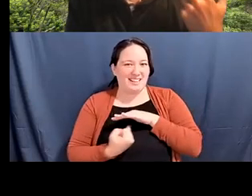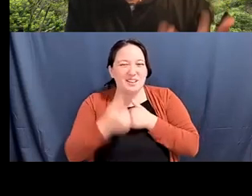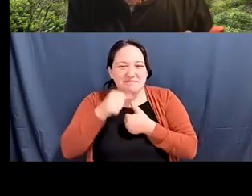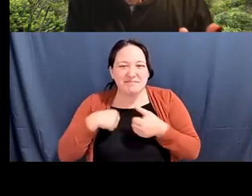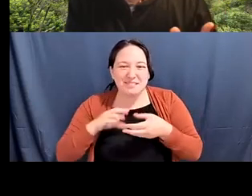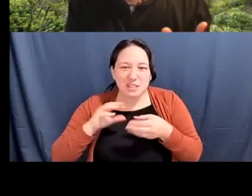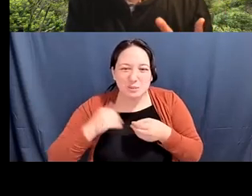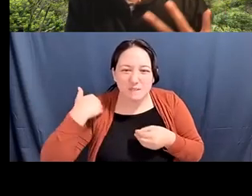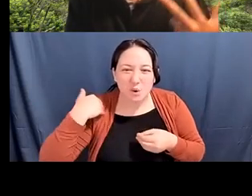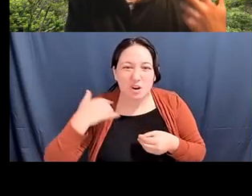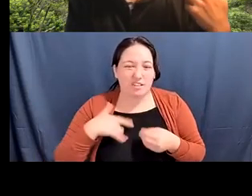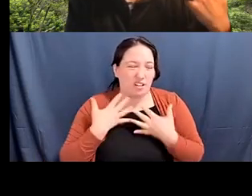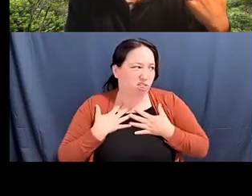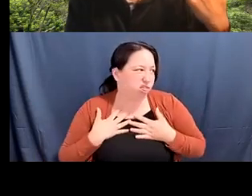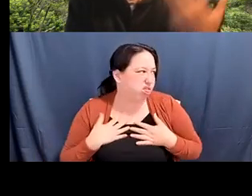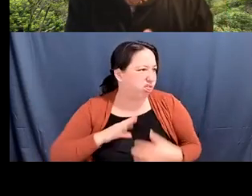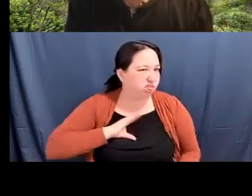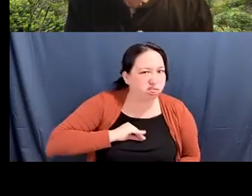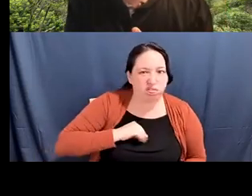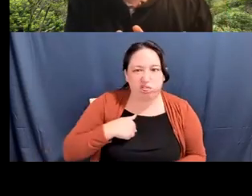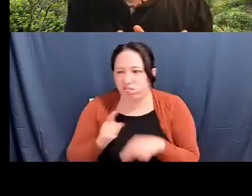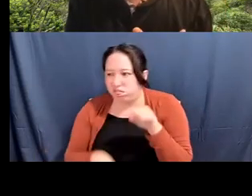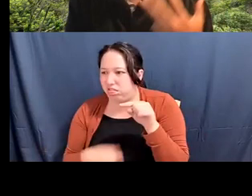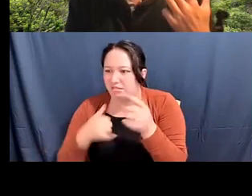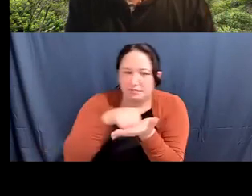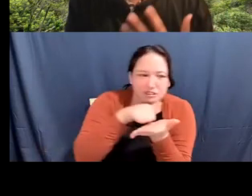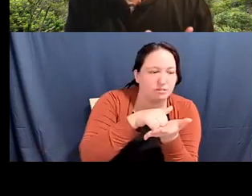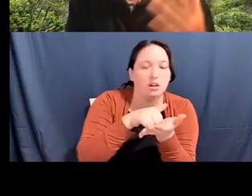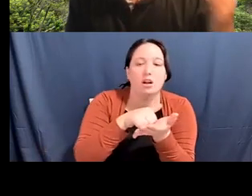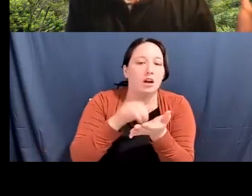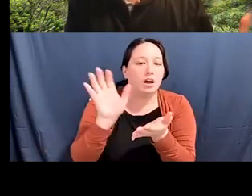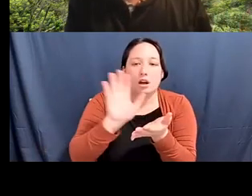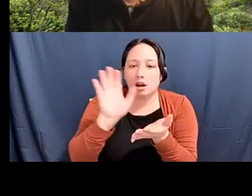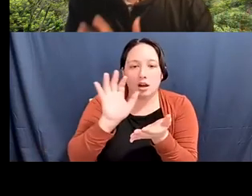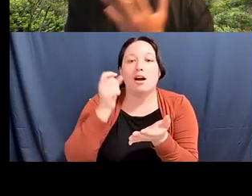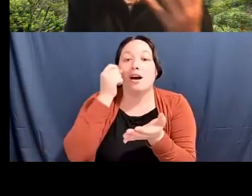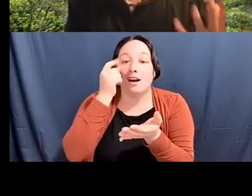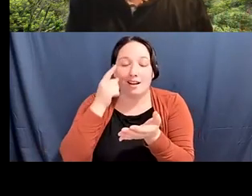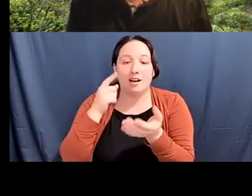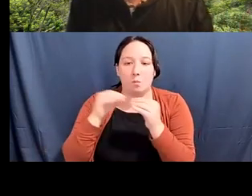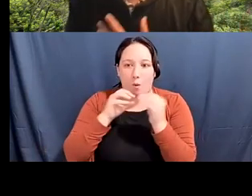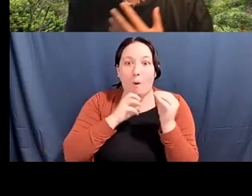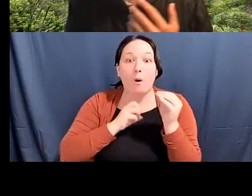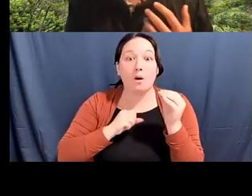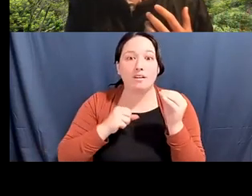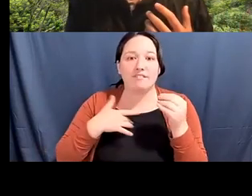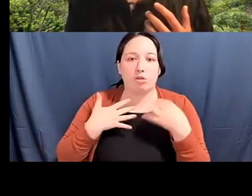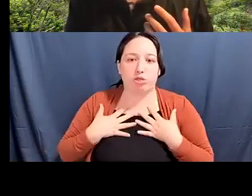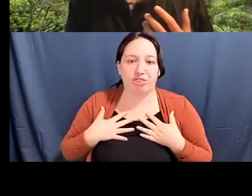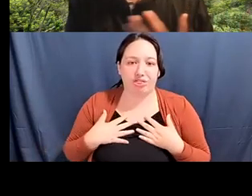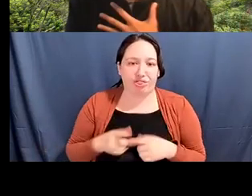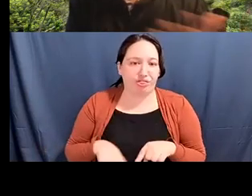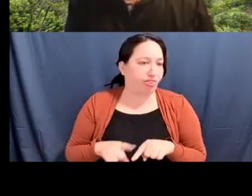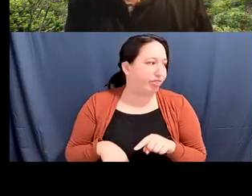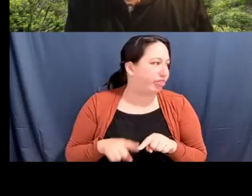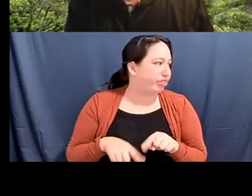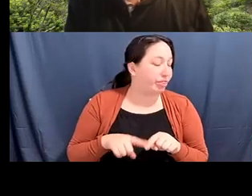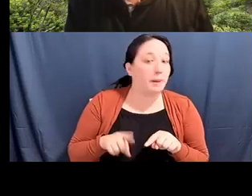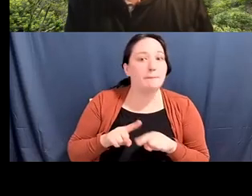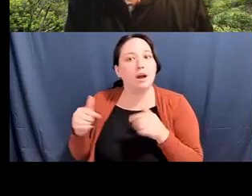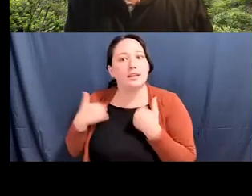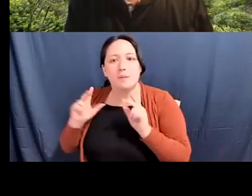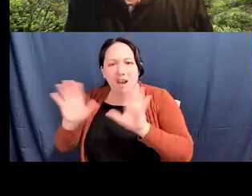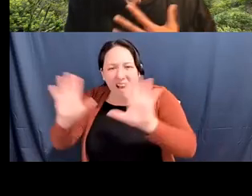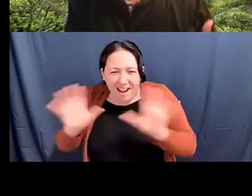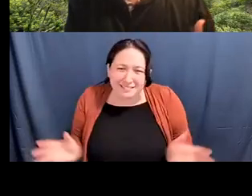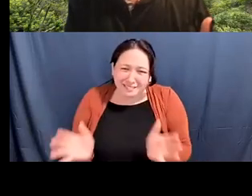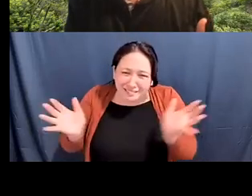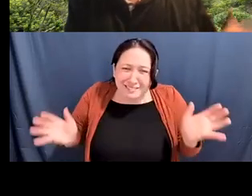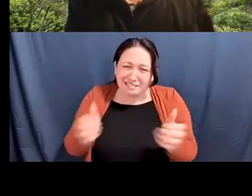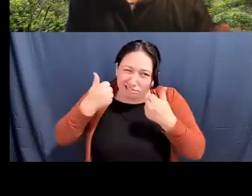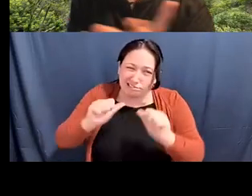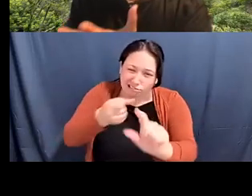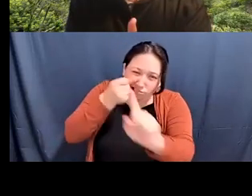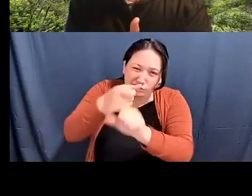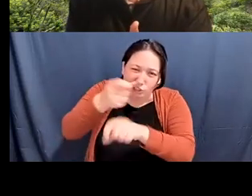Alex Tom he/him: defeatism, like nothing is possible, and I think that's where intergenerational is really important, and what I tell a lot of young people is that we're here to steward your leadership.